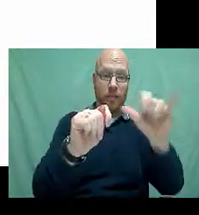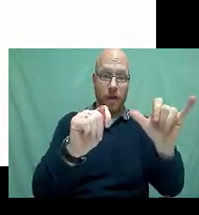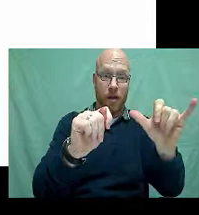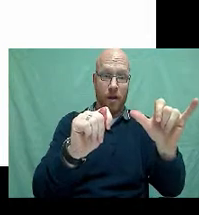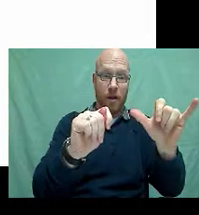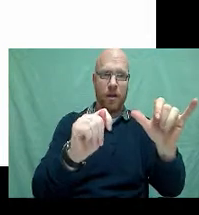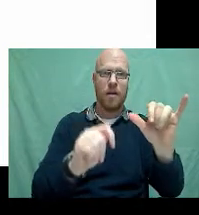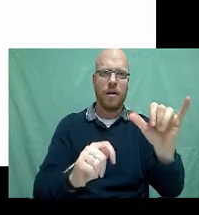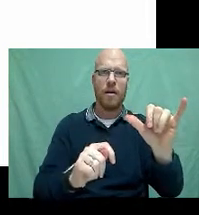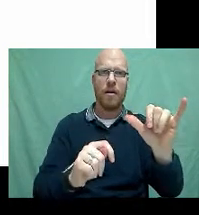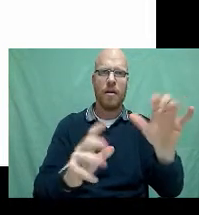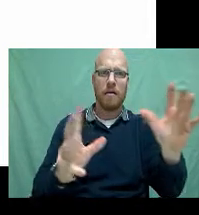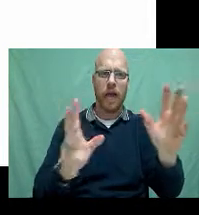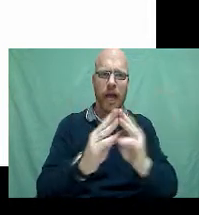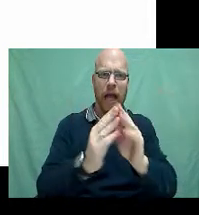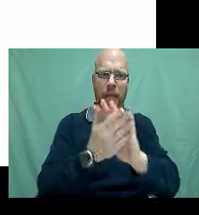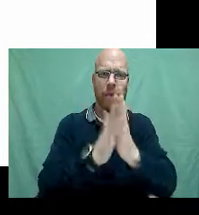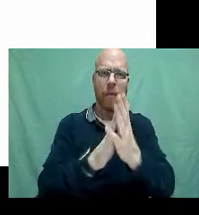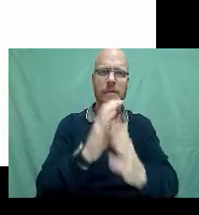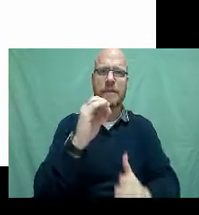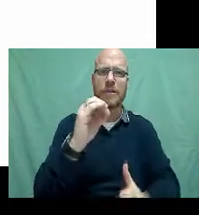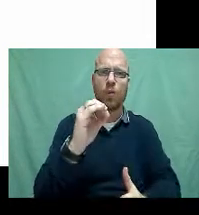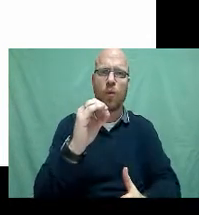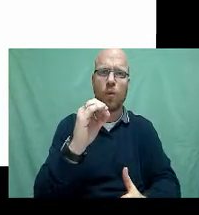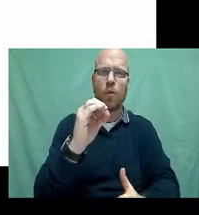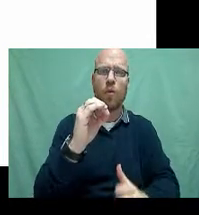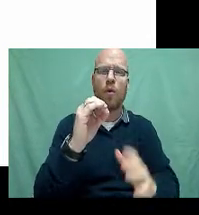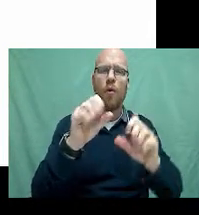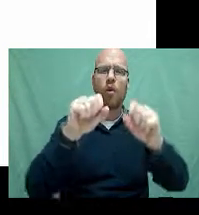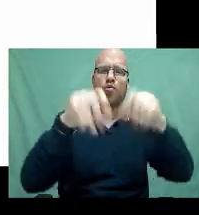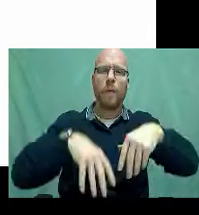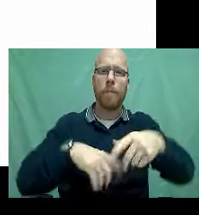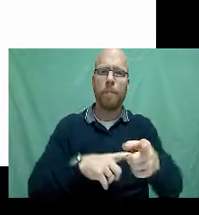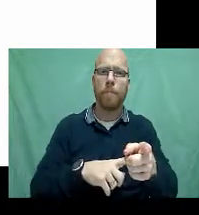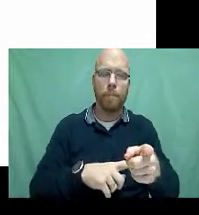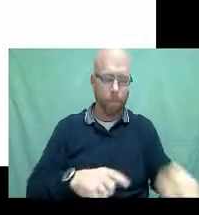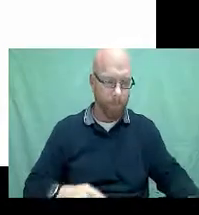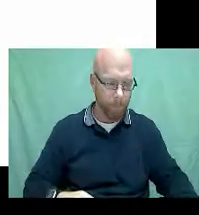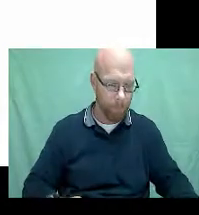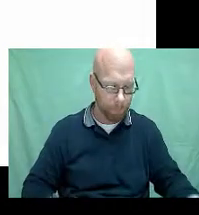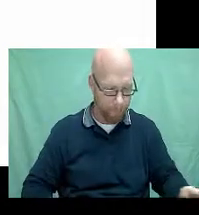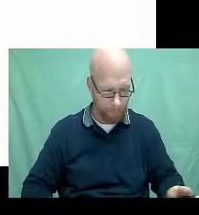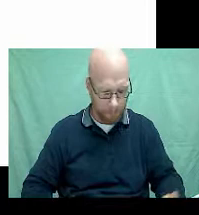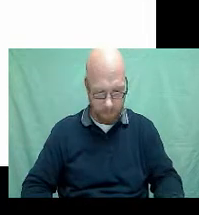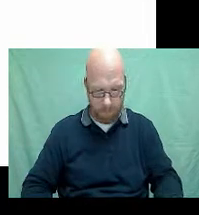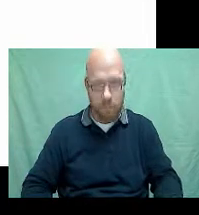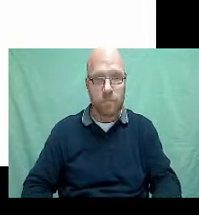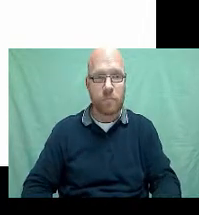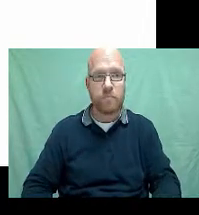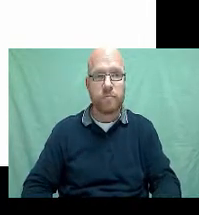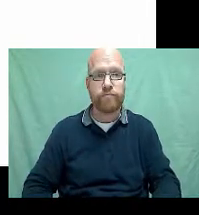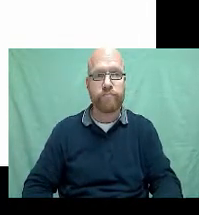When you add them together, they become 0xy. So, they drop out effectively. They drop out.